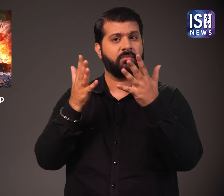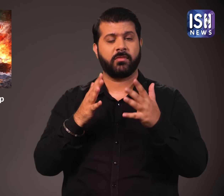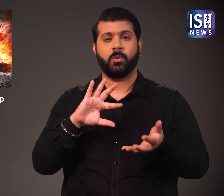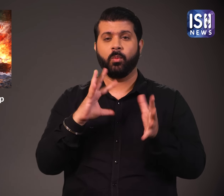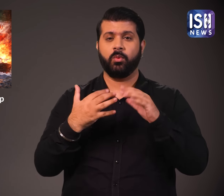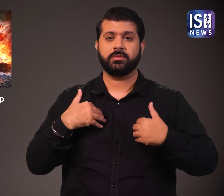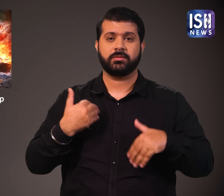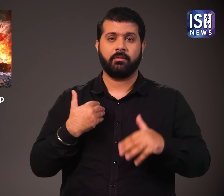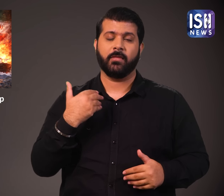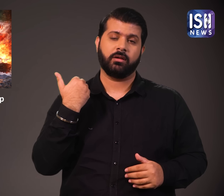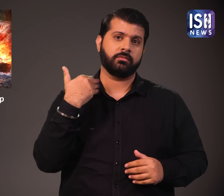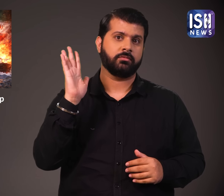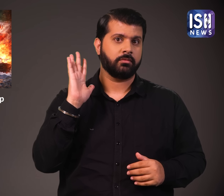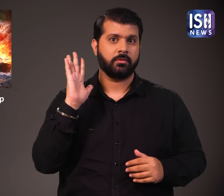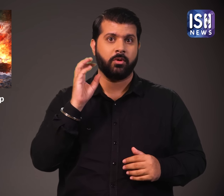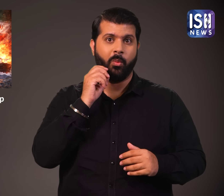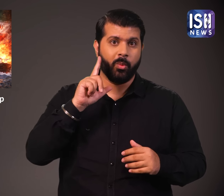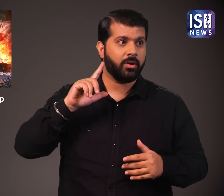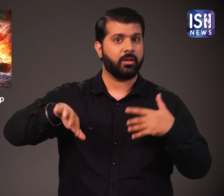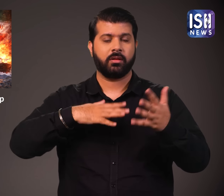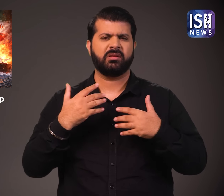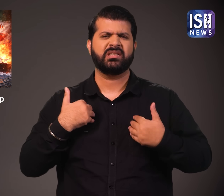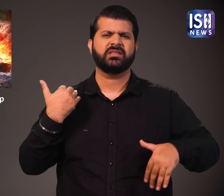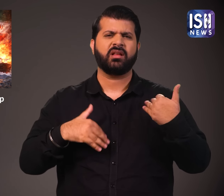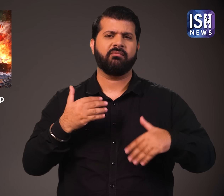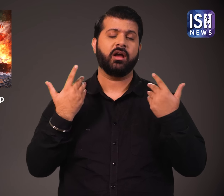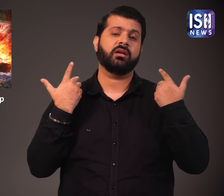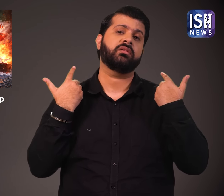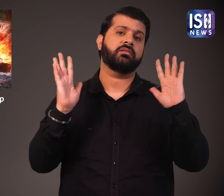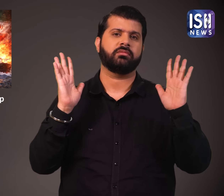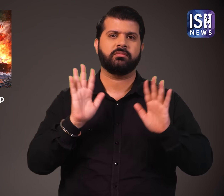He warned that this could lead to global impact, including an oil crisis.